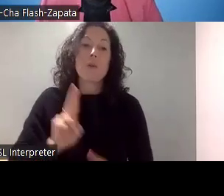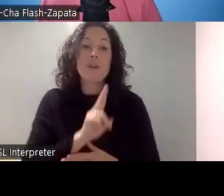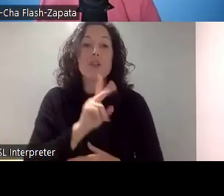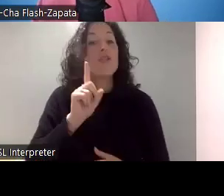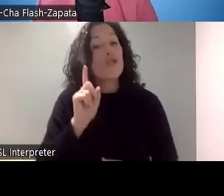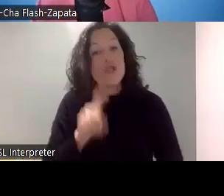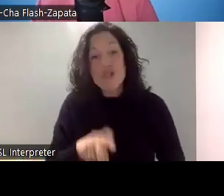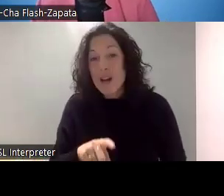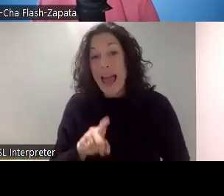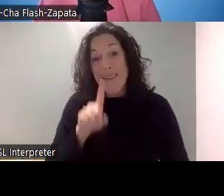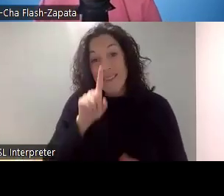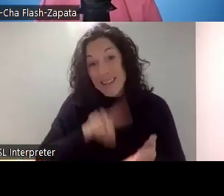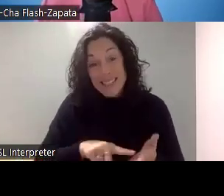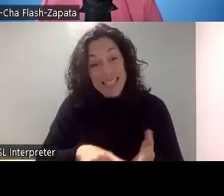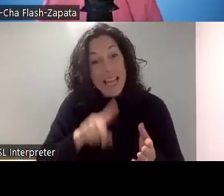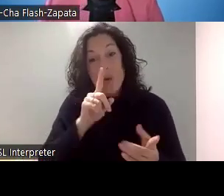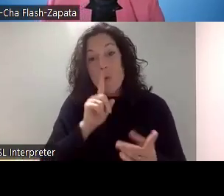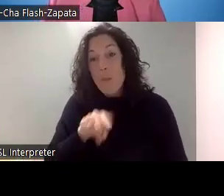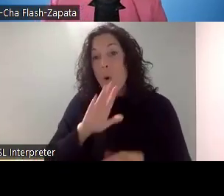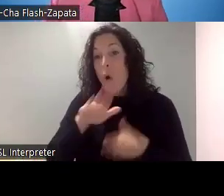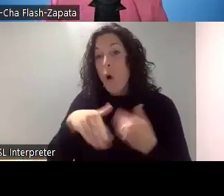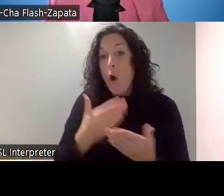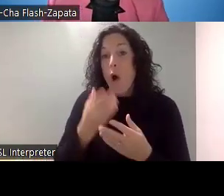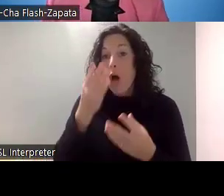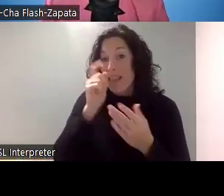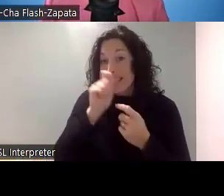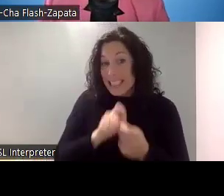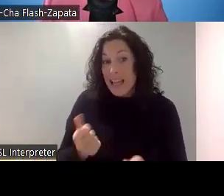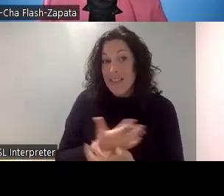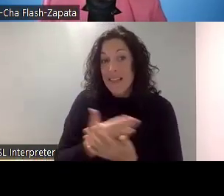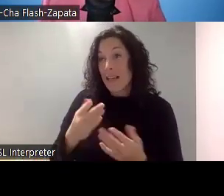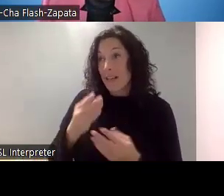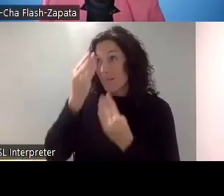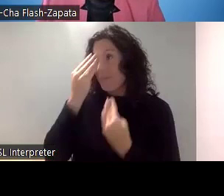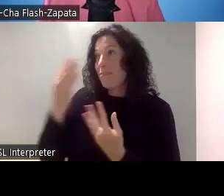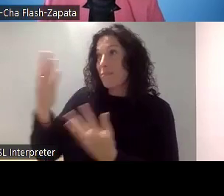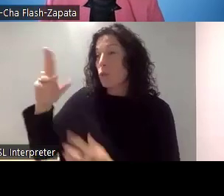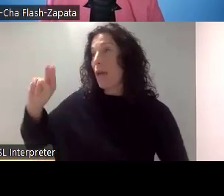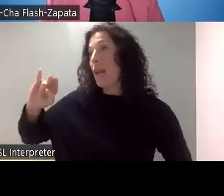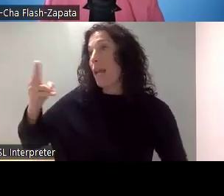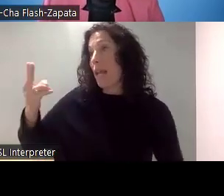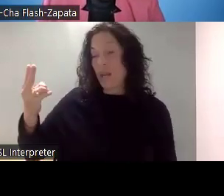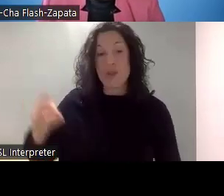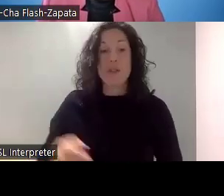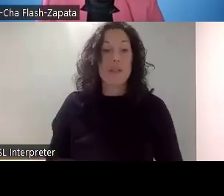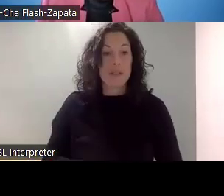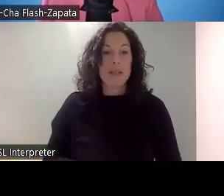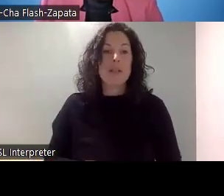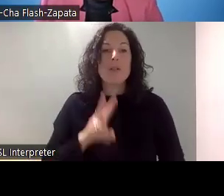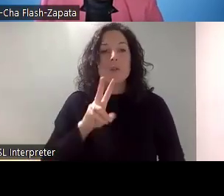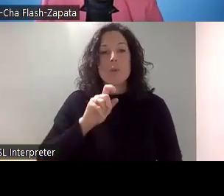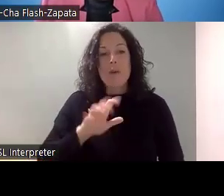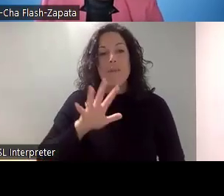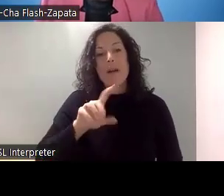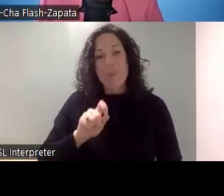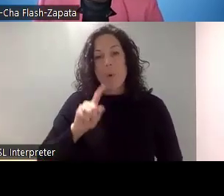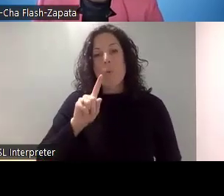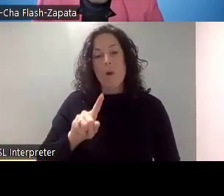and reported all the details to NIH, and again in Section 2.5.1 of the Grants Policy Statement,